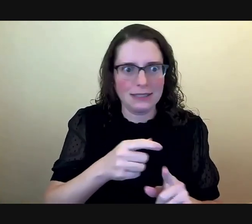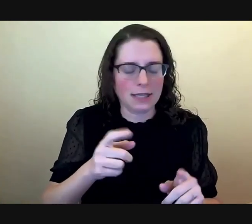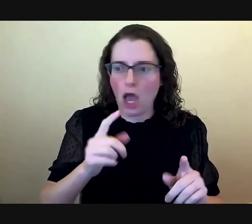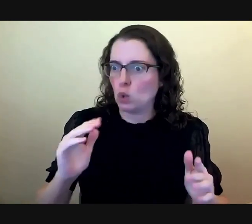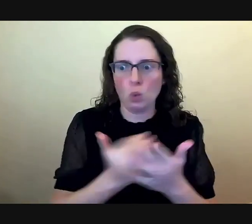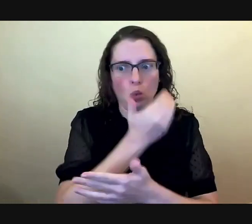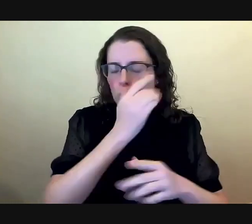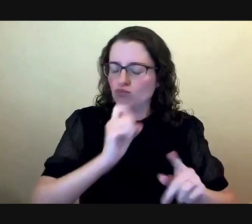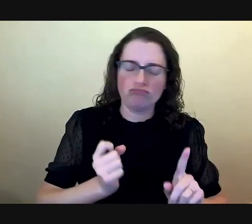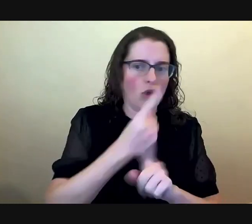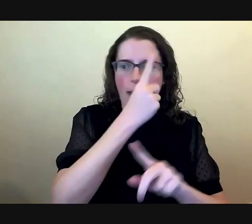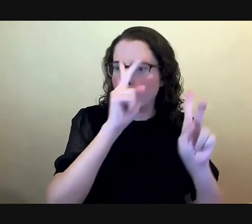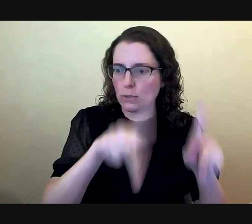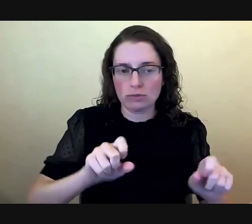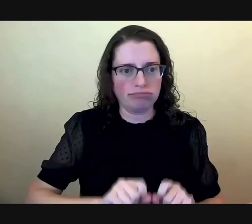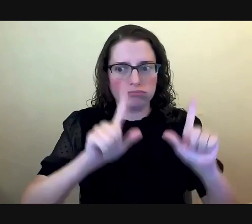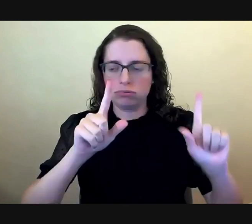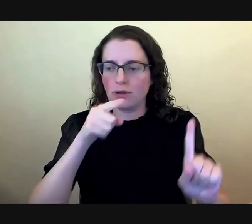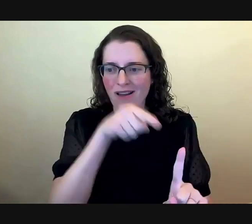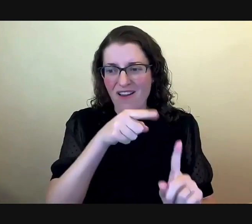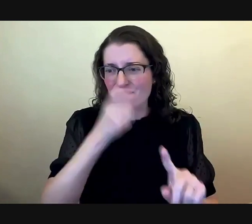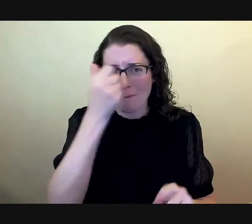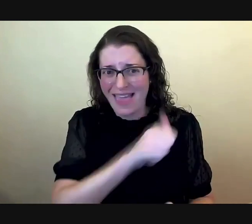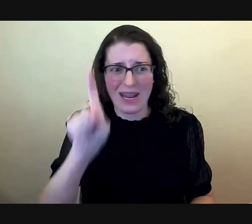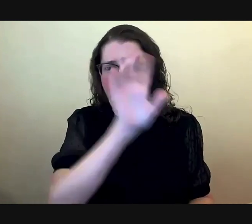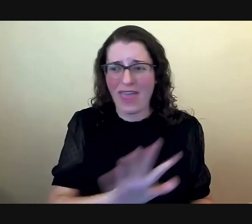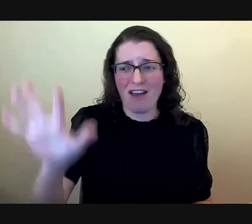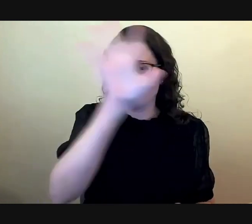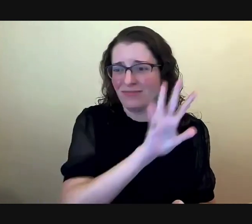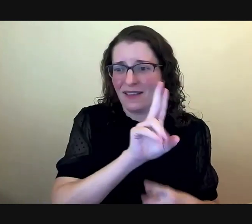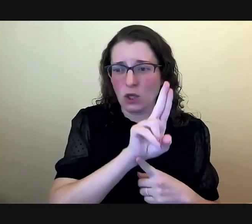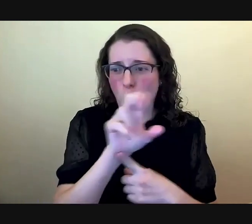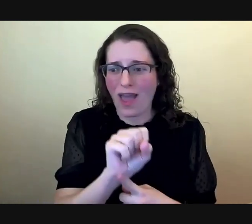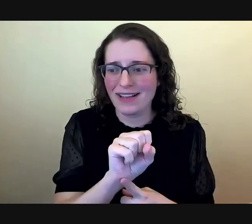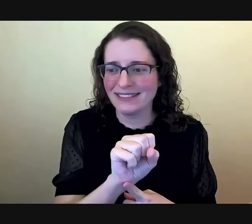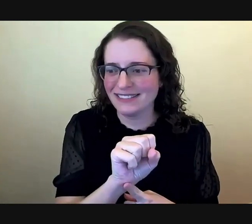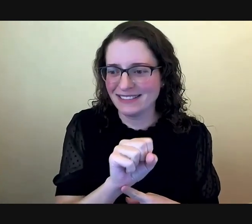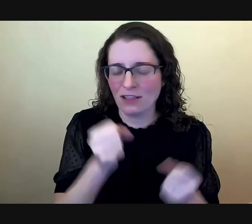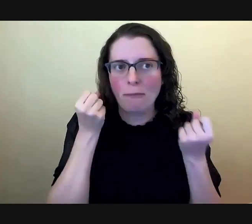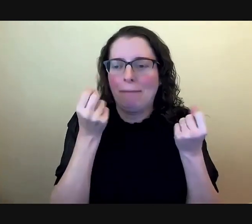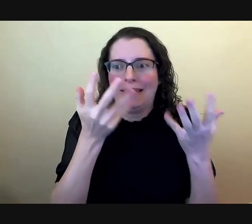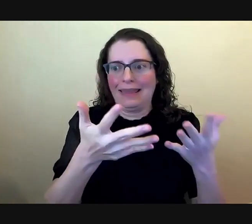that relay interpreter is going to be a new person every time. You're not guaranteed to have a consistent person.